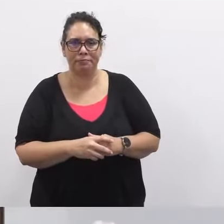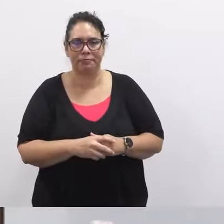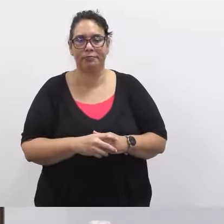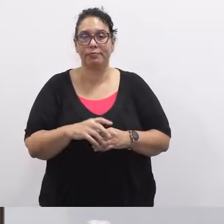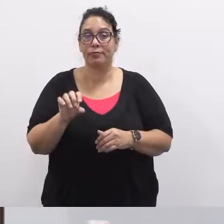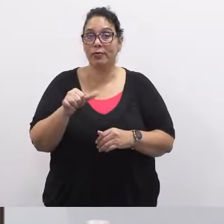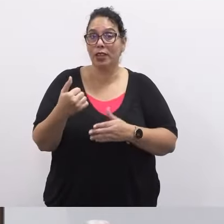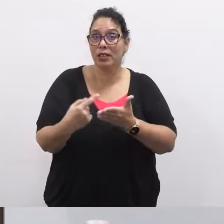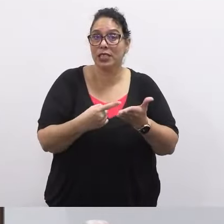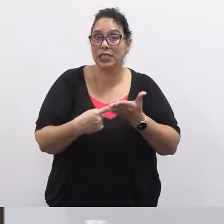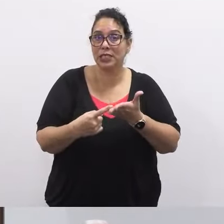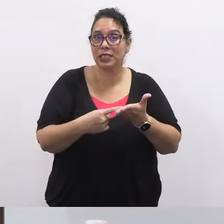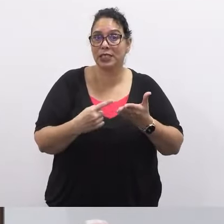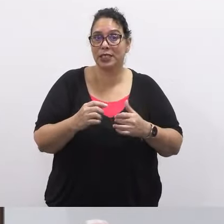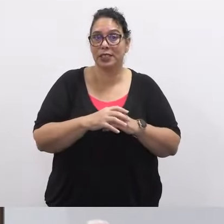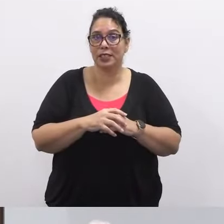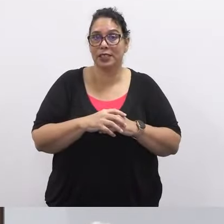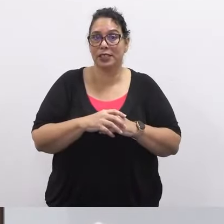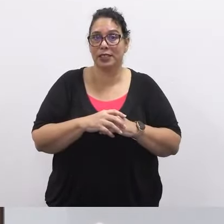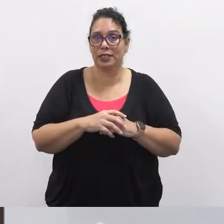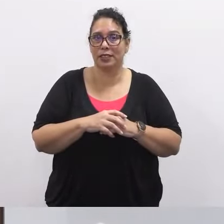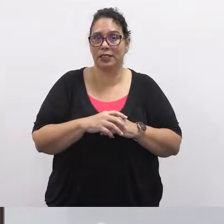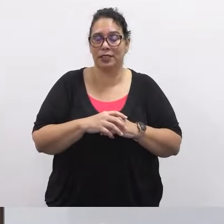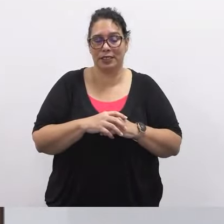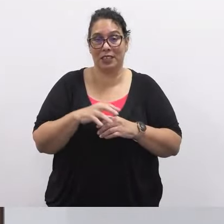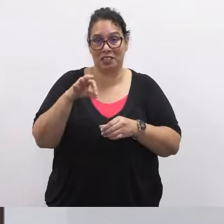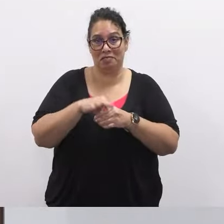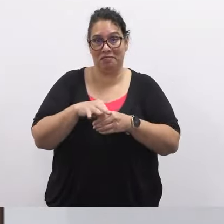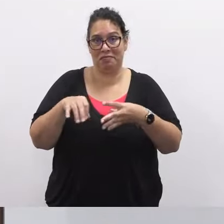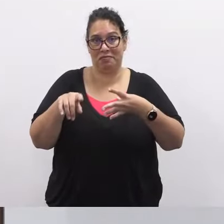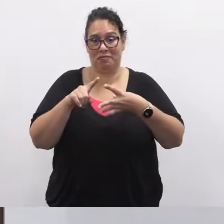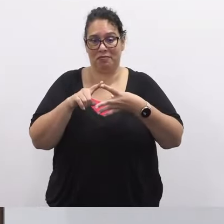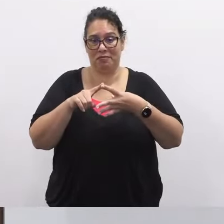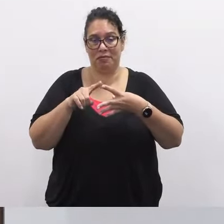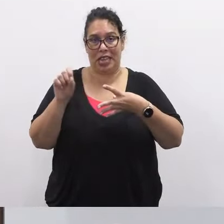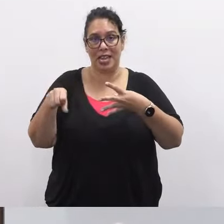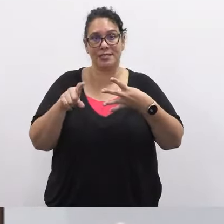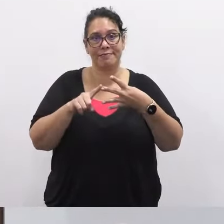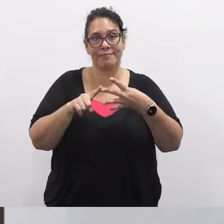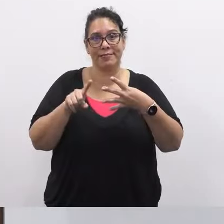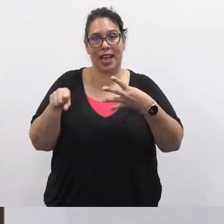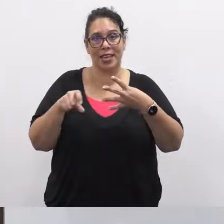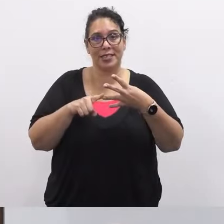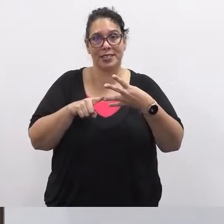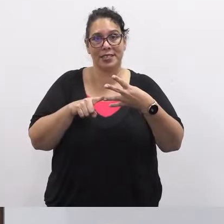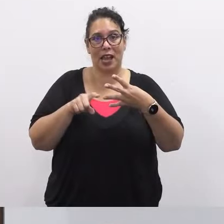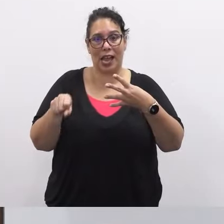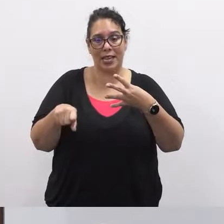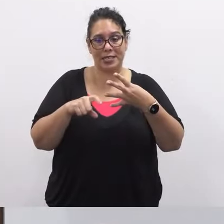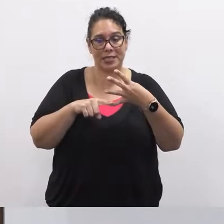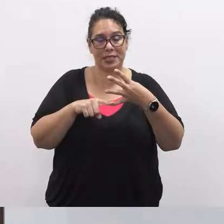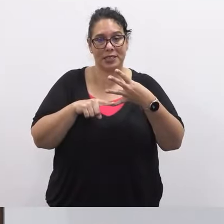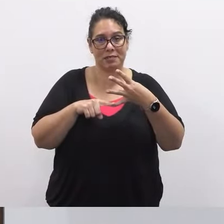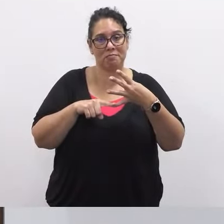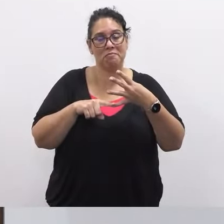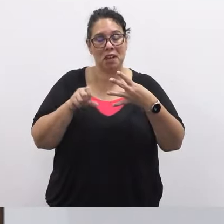Any other discussion? Okay, let's take a vote, Mr. Otto, how do you vote? Aye. Ms. Kerr. - Aye. Mr. Miller. - Aye. And I also vote aye.